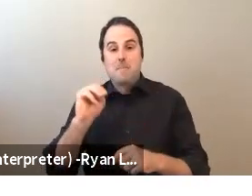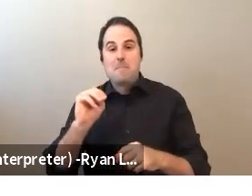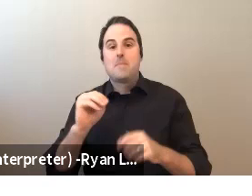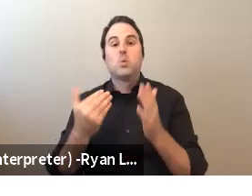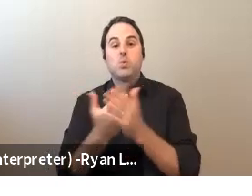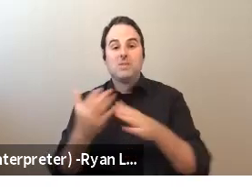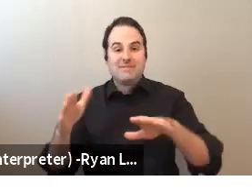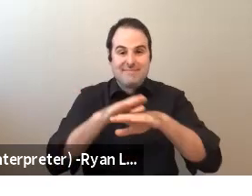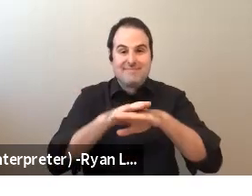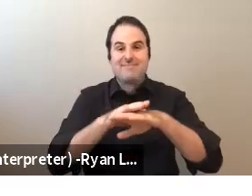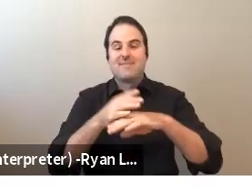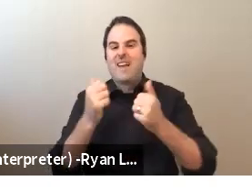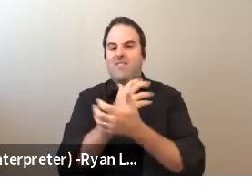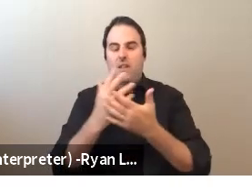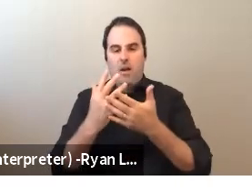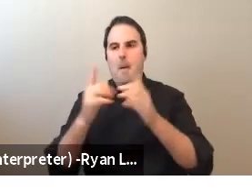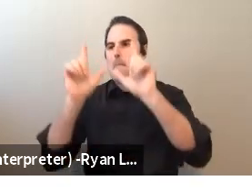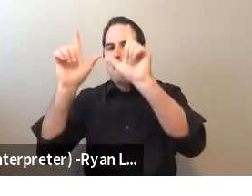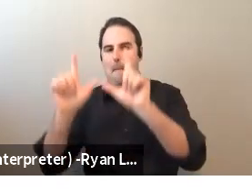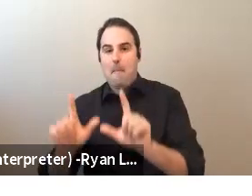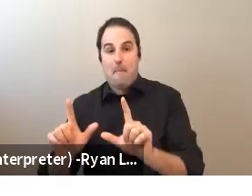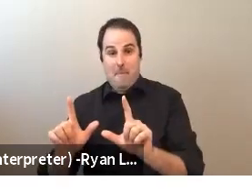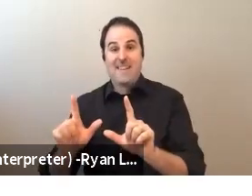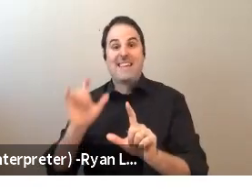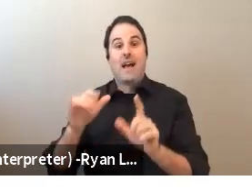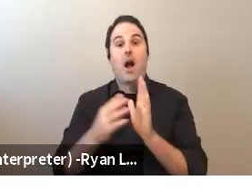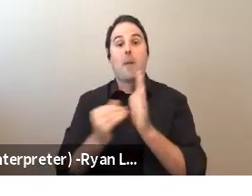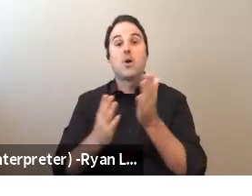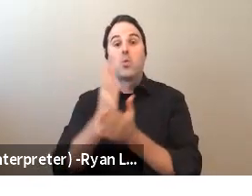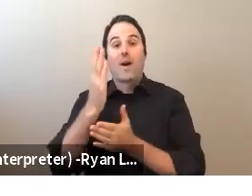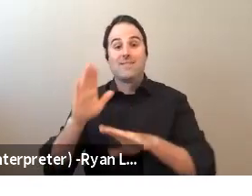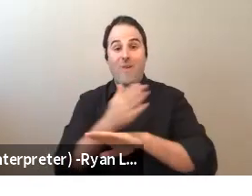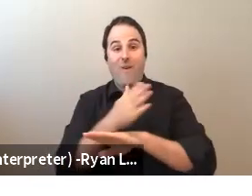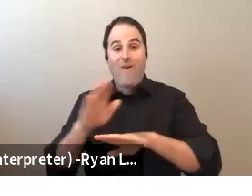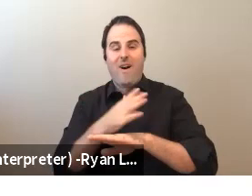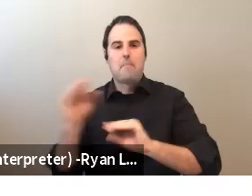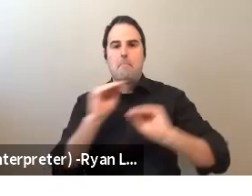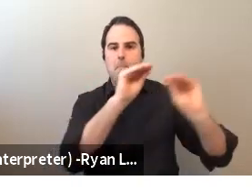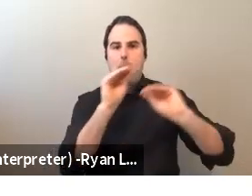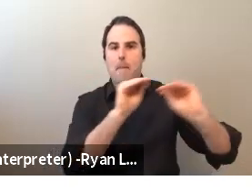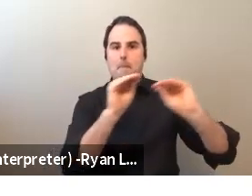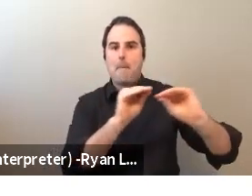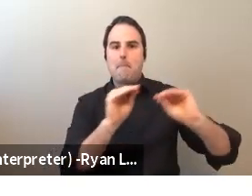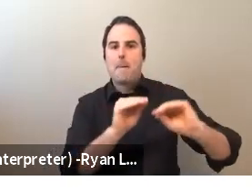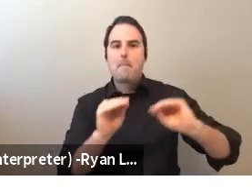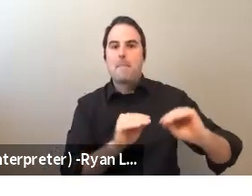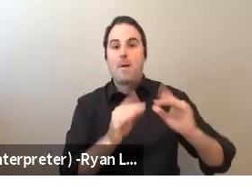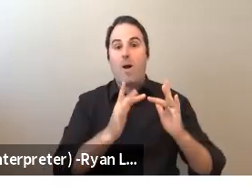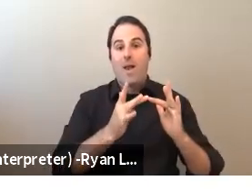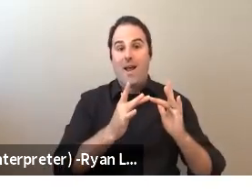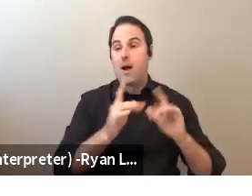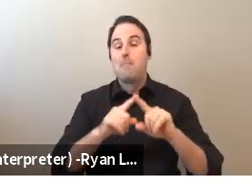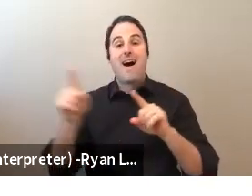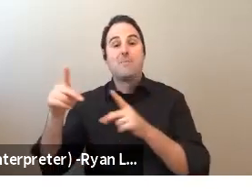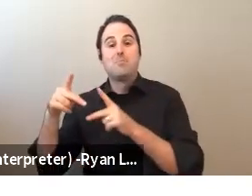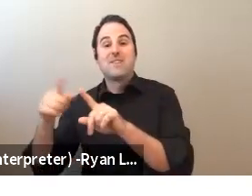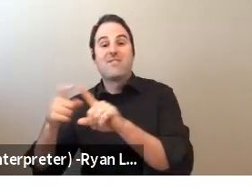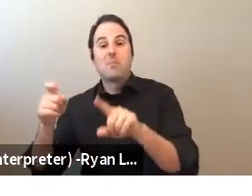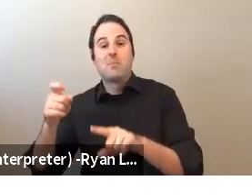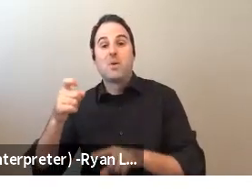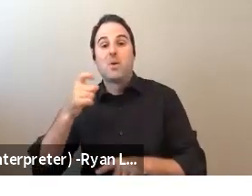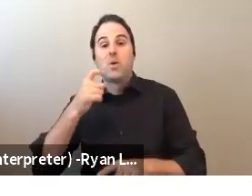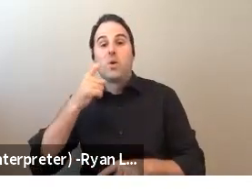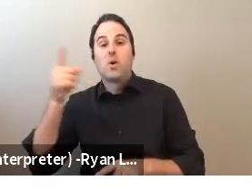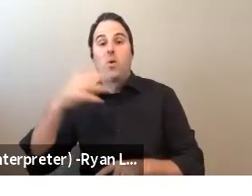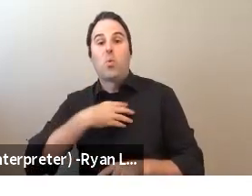McDonald again putting these copyrighted songs online without permission from the white stripes or their record label during the project he bumped into jack White, who gave him spoken a sense to continue